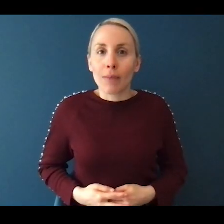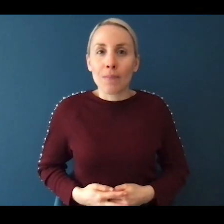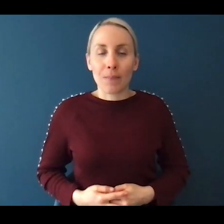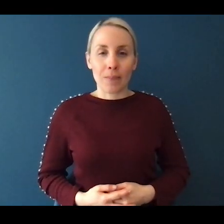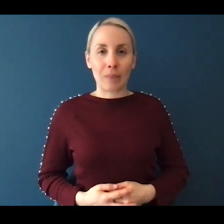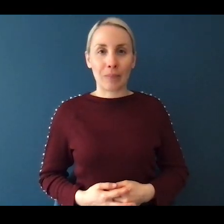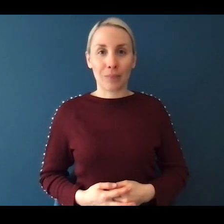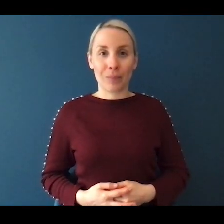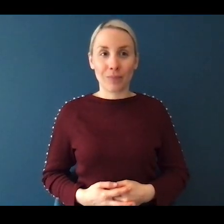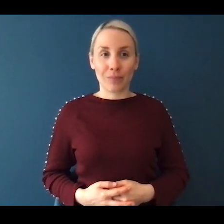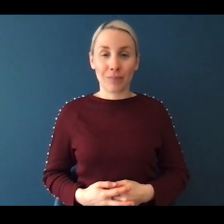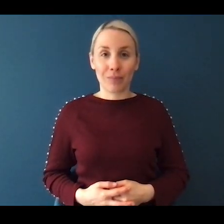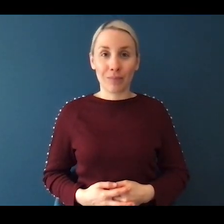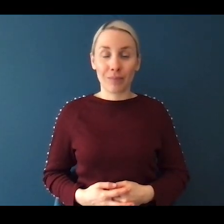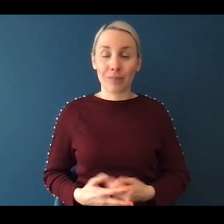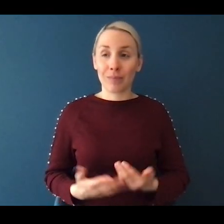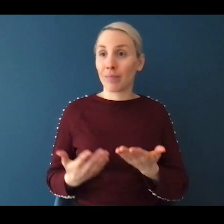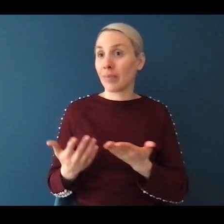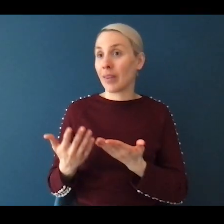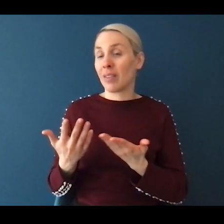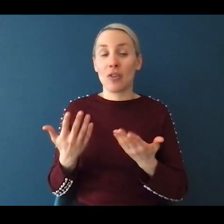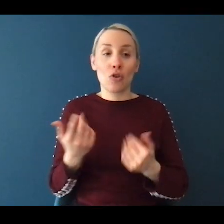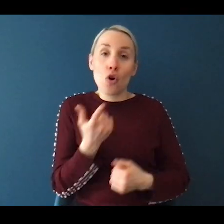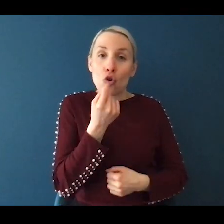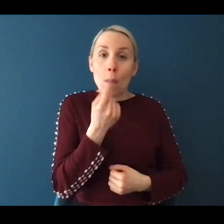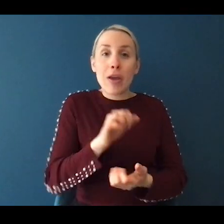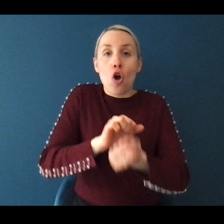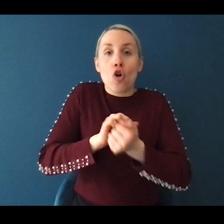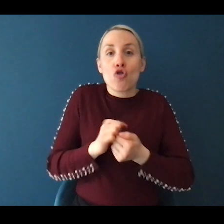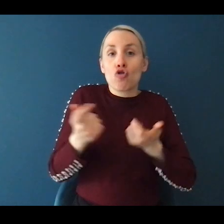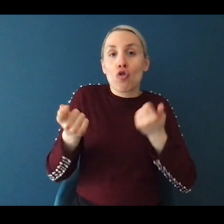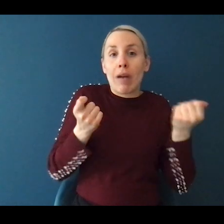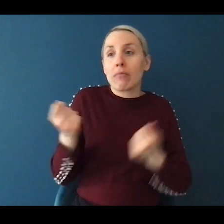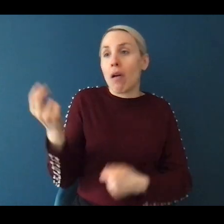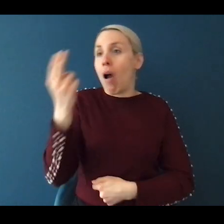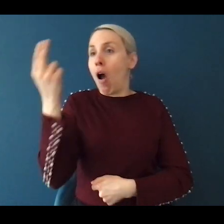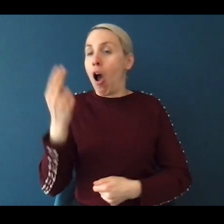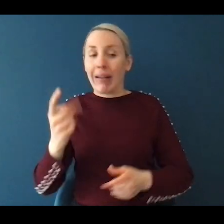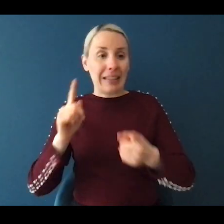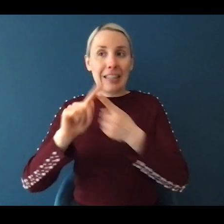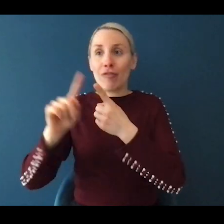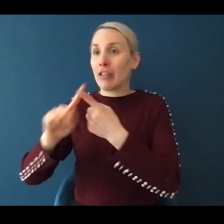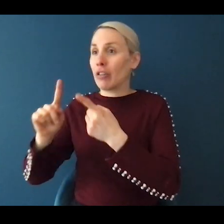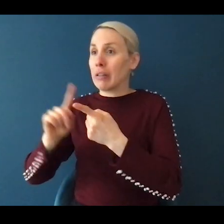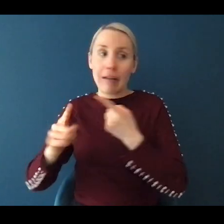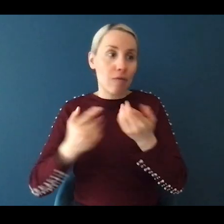work for a different audience for an artist or for a curator but this kind of safety and